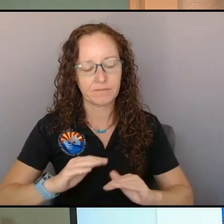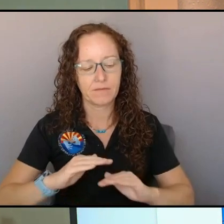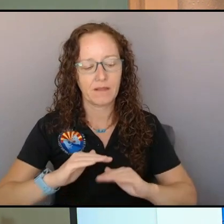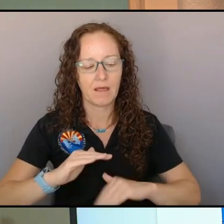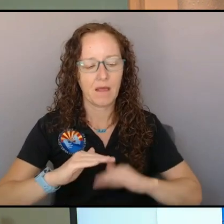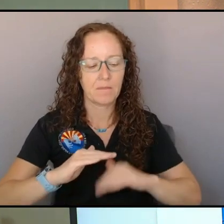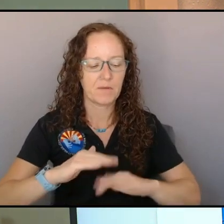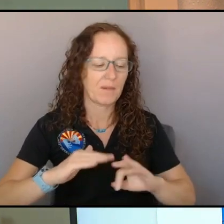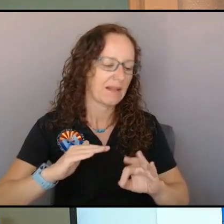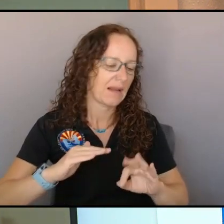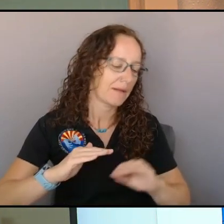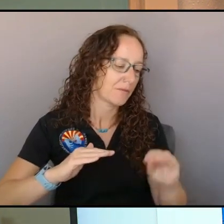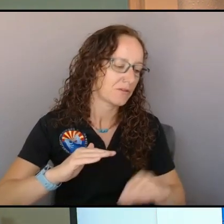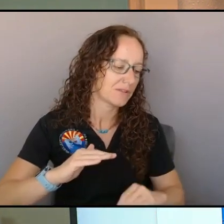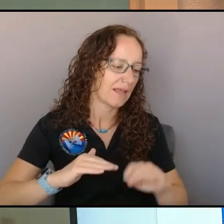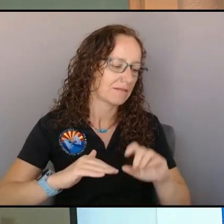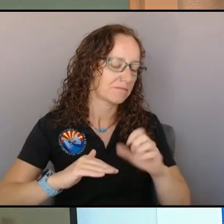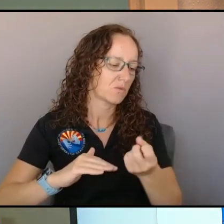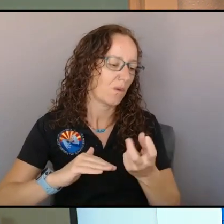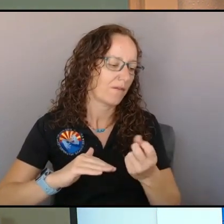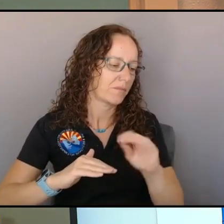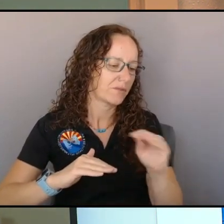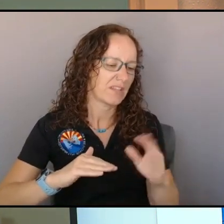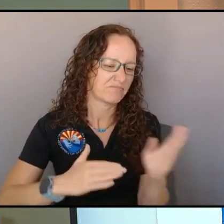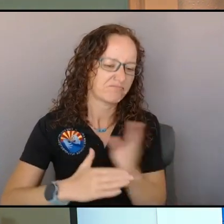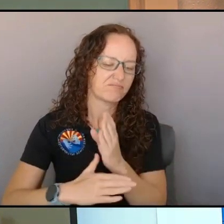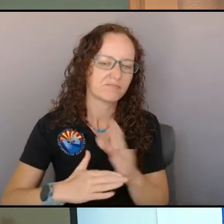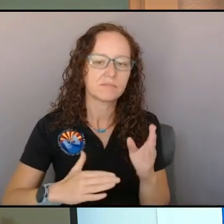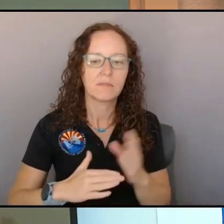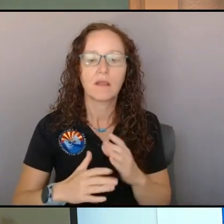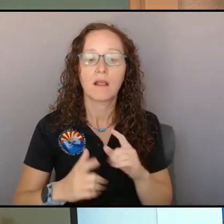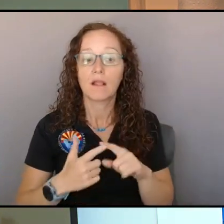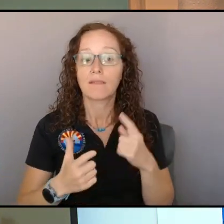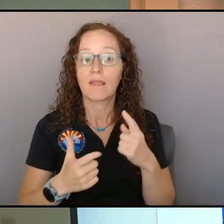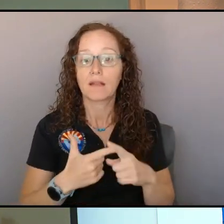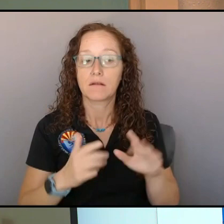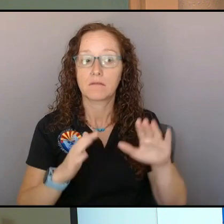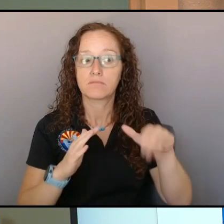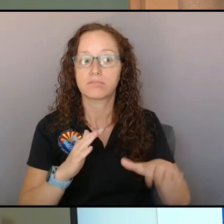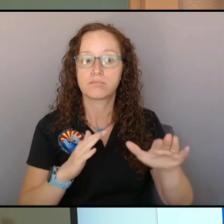returns, but winds stay a little bit more southern, Sangre de